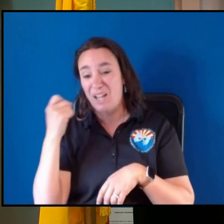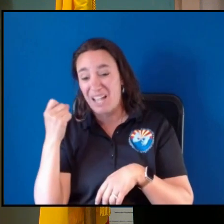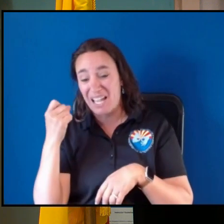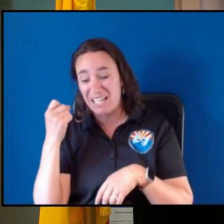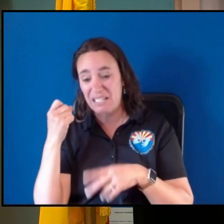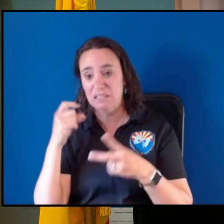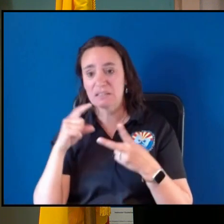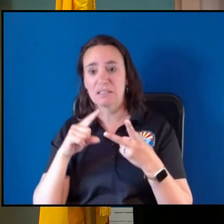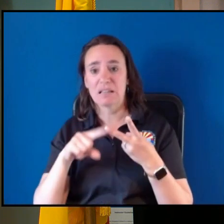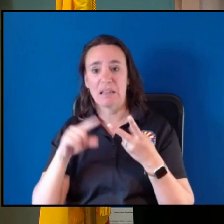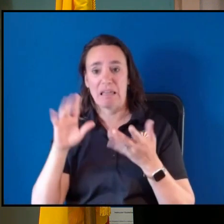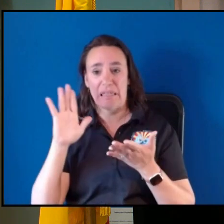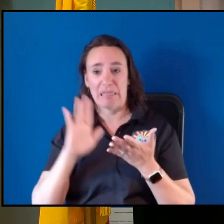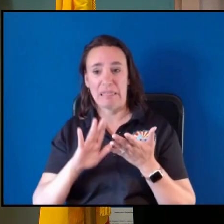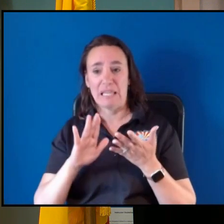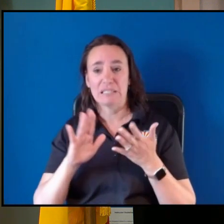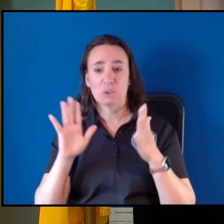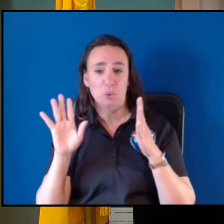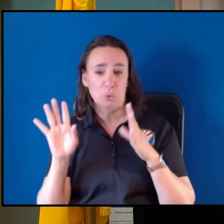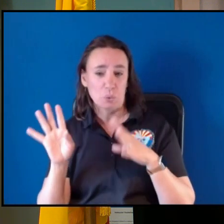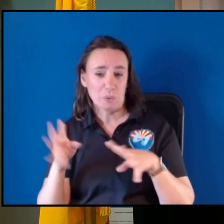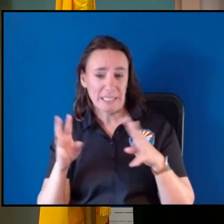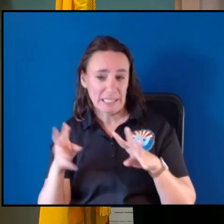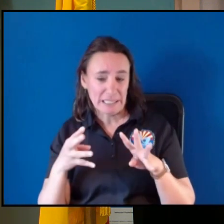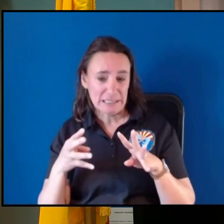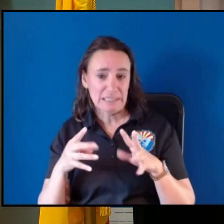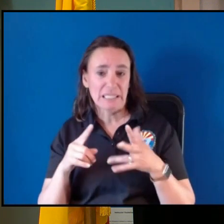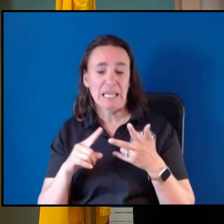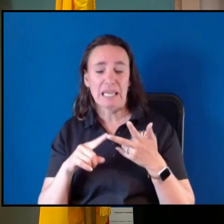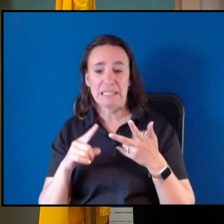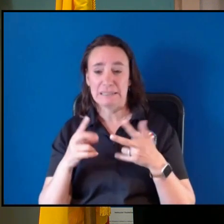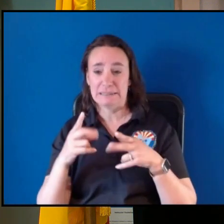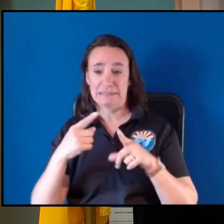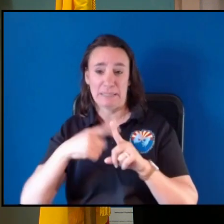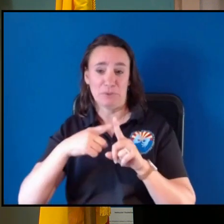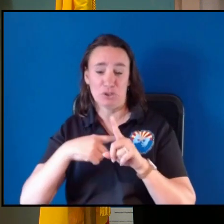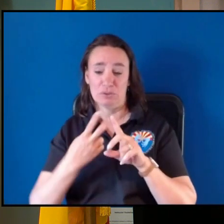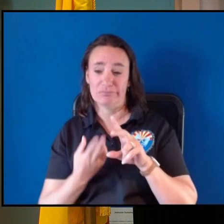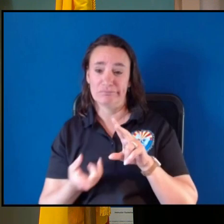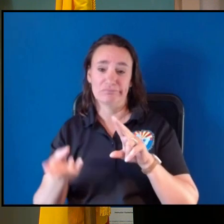really going to come up well above normal going to next week. So, next week, we're certainly going to elevate the